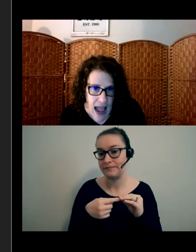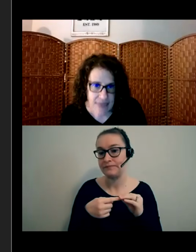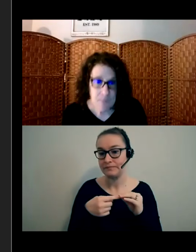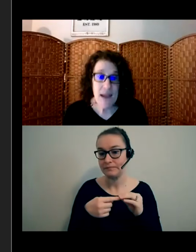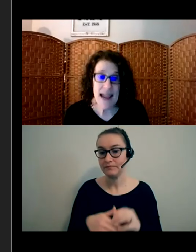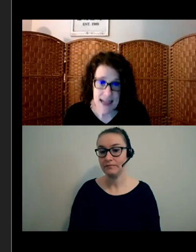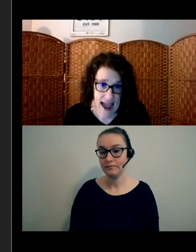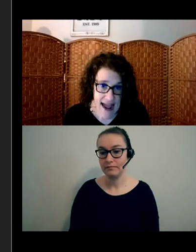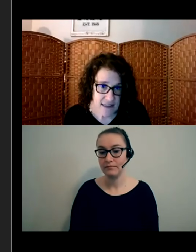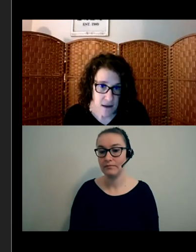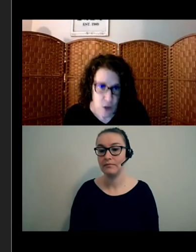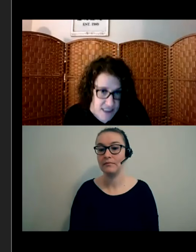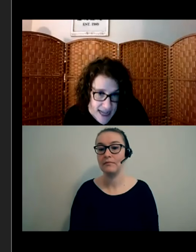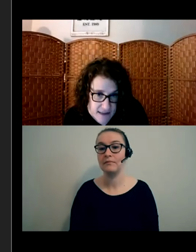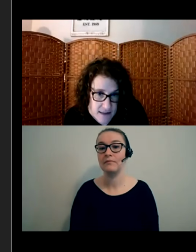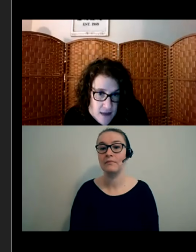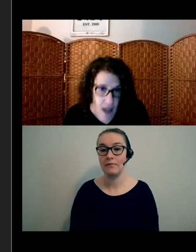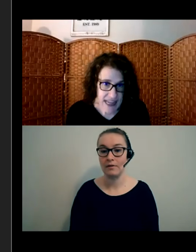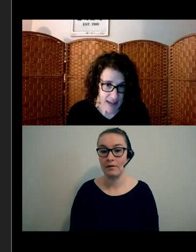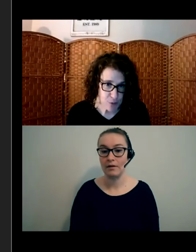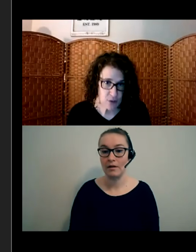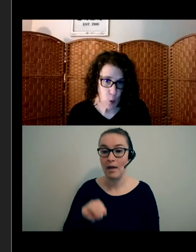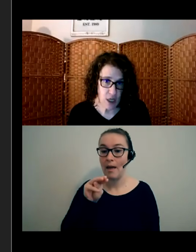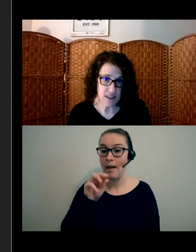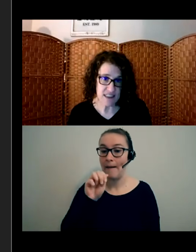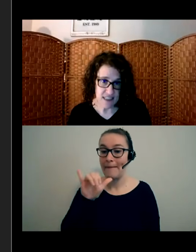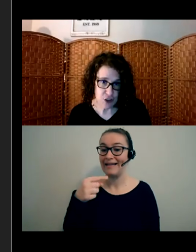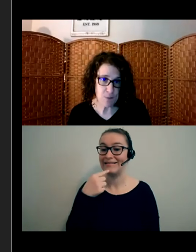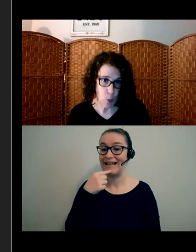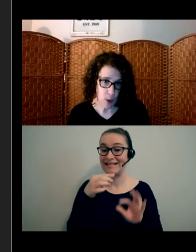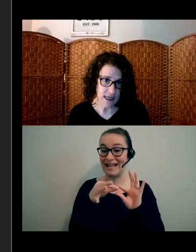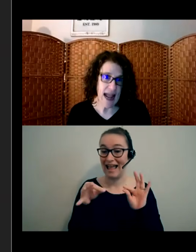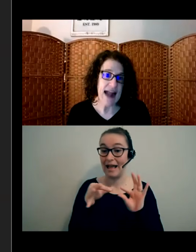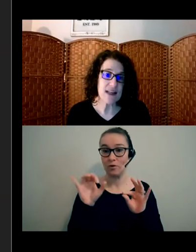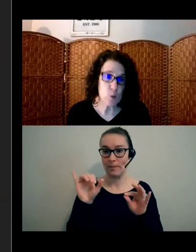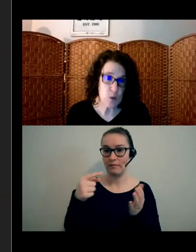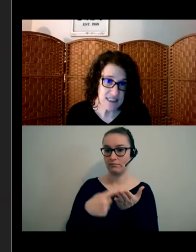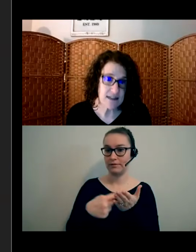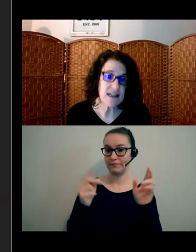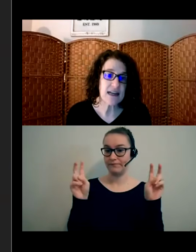And then May asked -- or said, captions were a discussion point at a recent NAD,